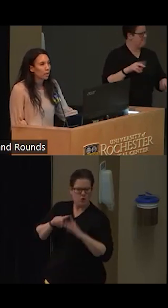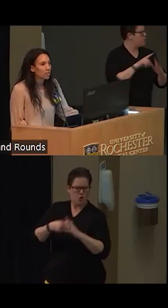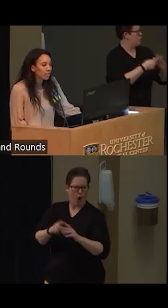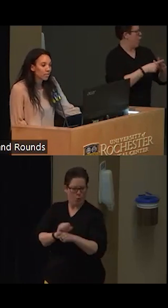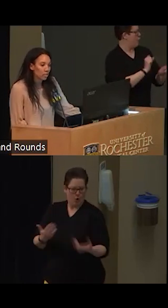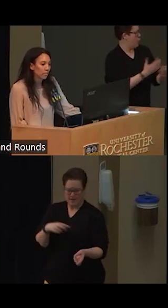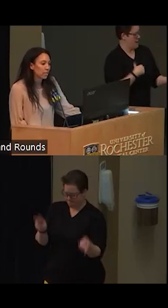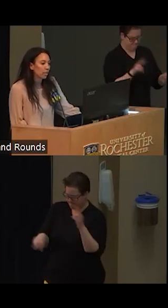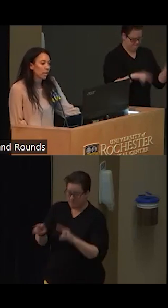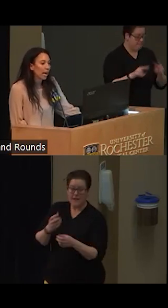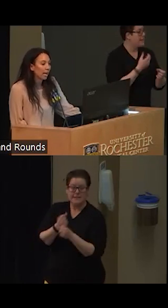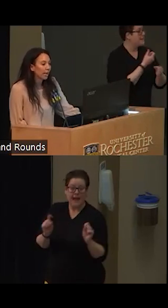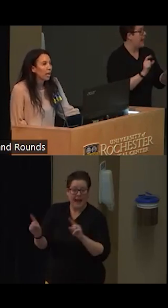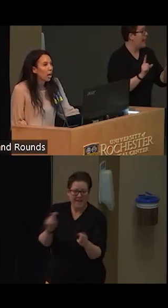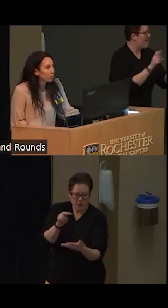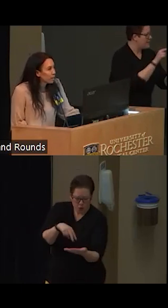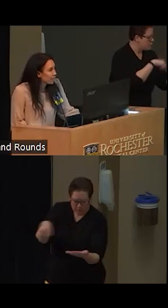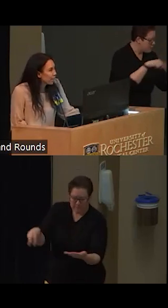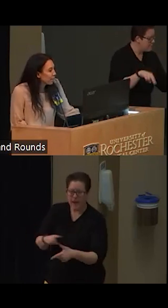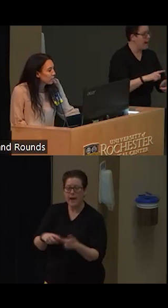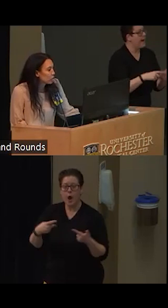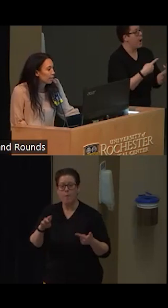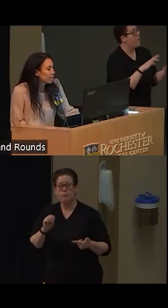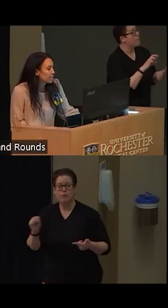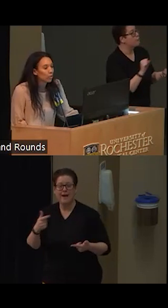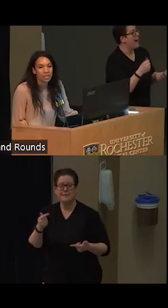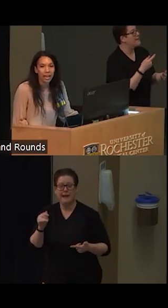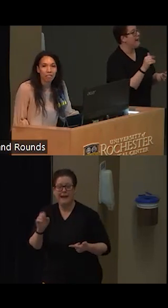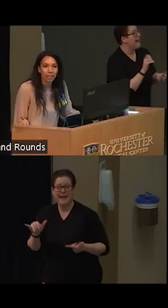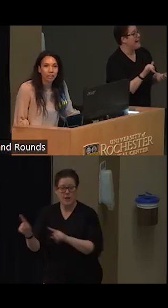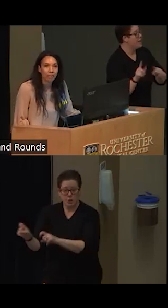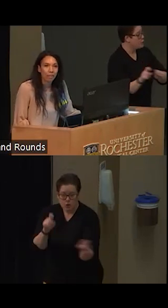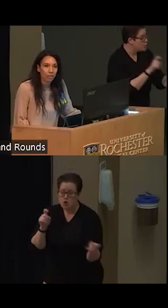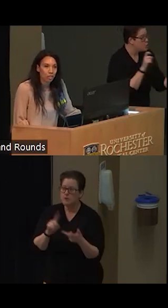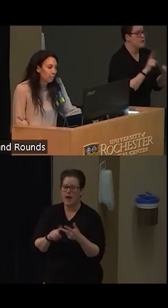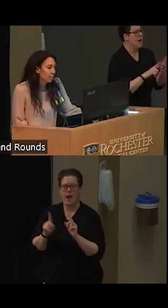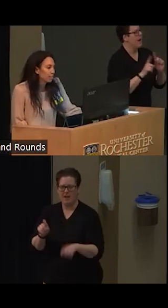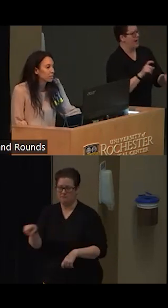our safety surveys looking at our press Gainey surveys how do Staff feel about their job do they